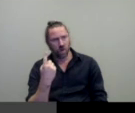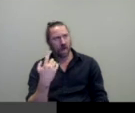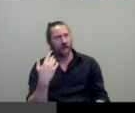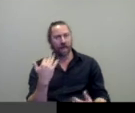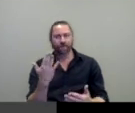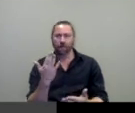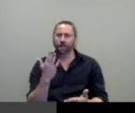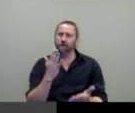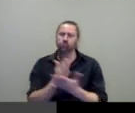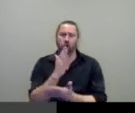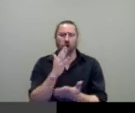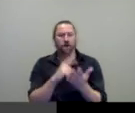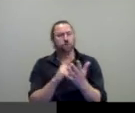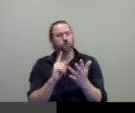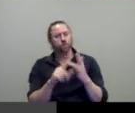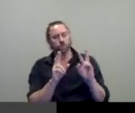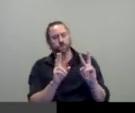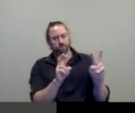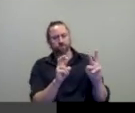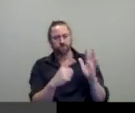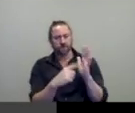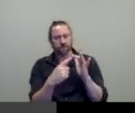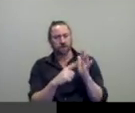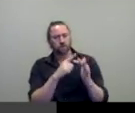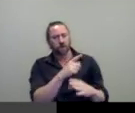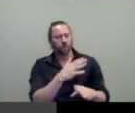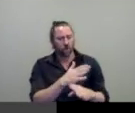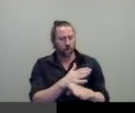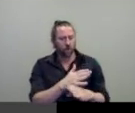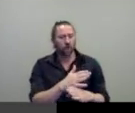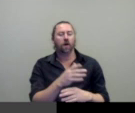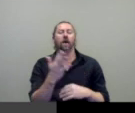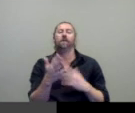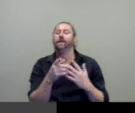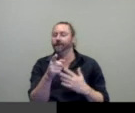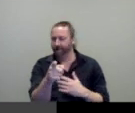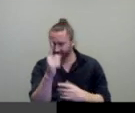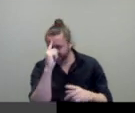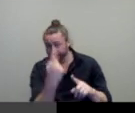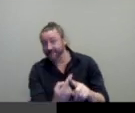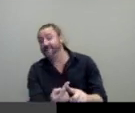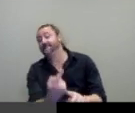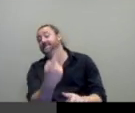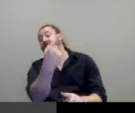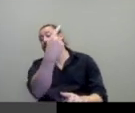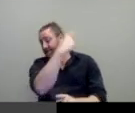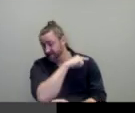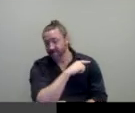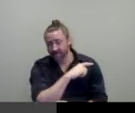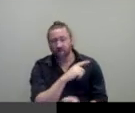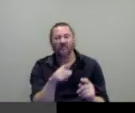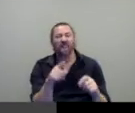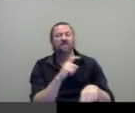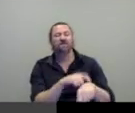title a work?' and so I suppose Stephen you're thinking about those earlier artworks from when